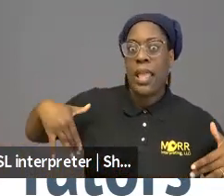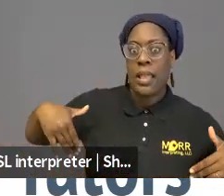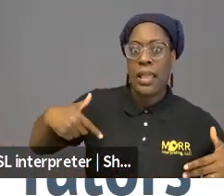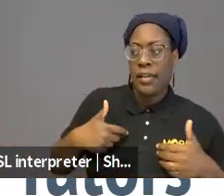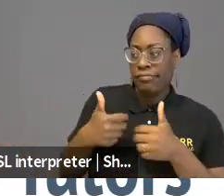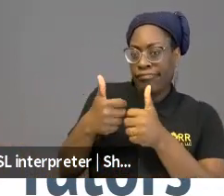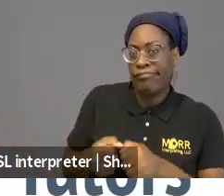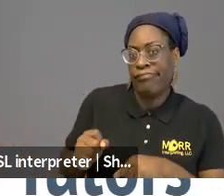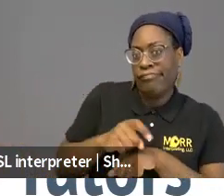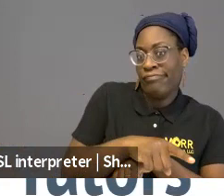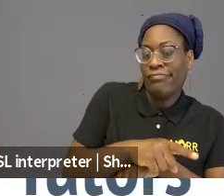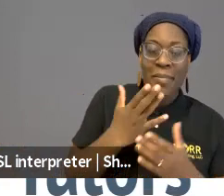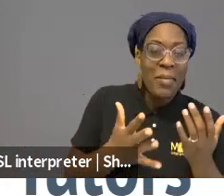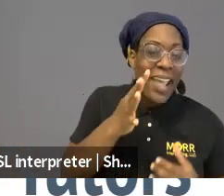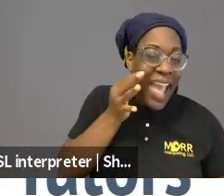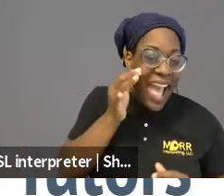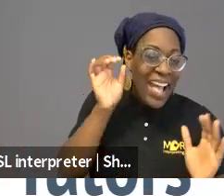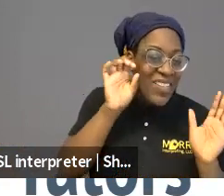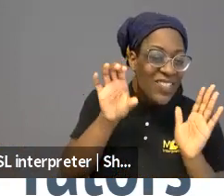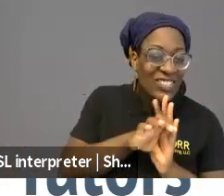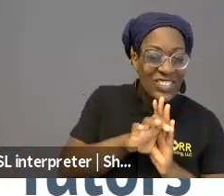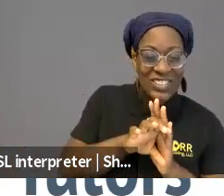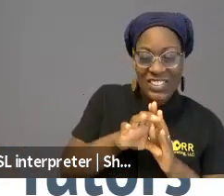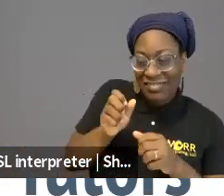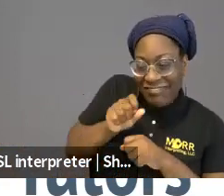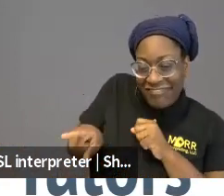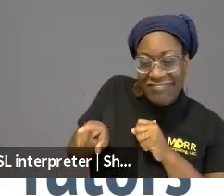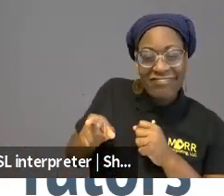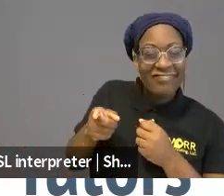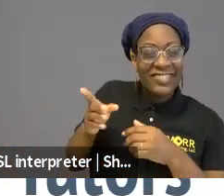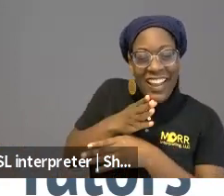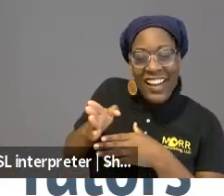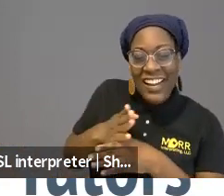But I set up new channels and built in some parts to my training to encourage